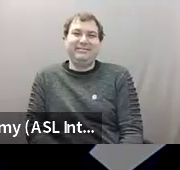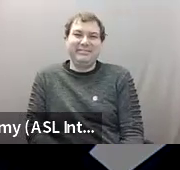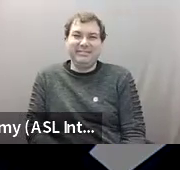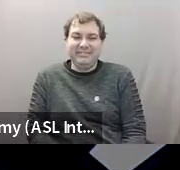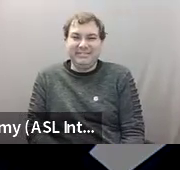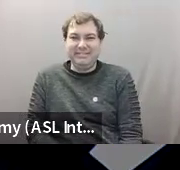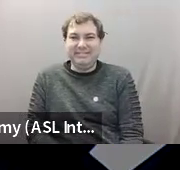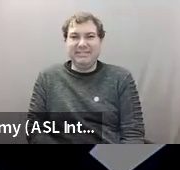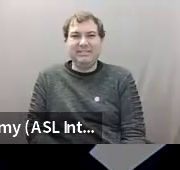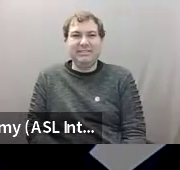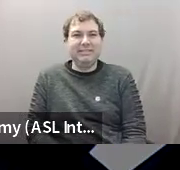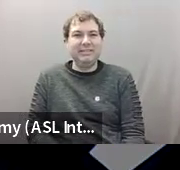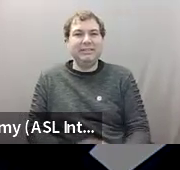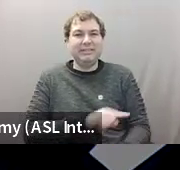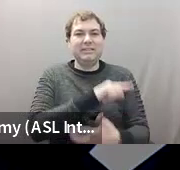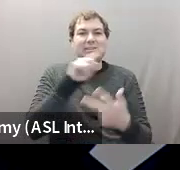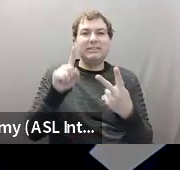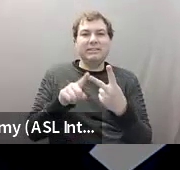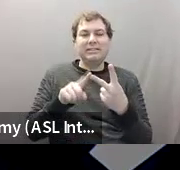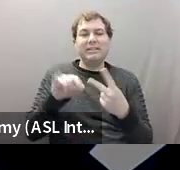james turner: this is a James from disability link